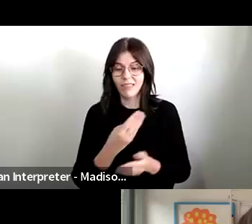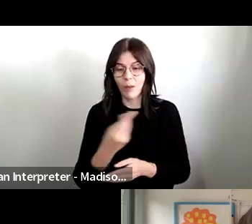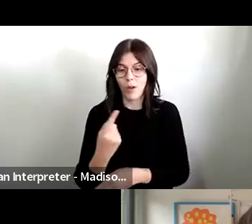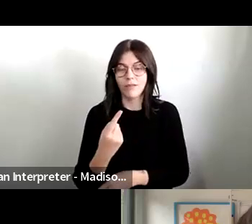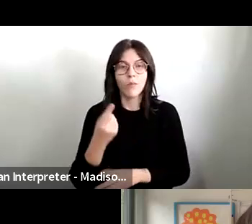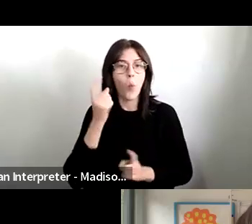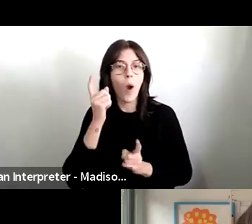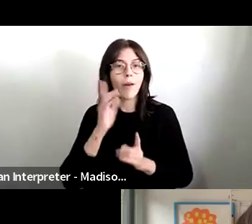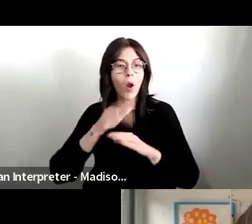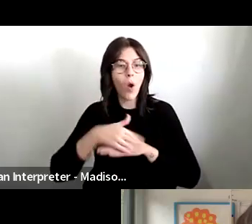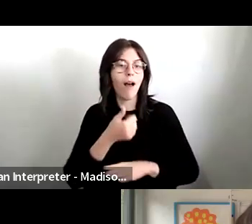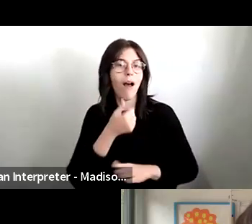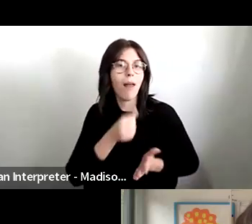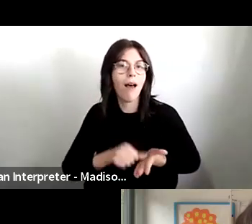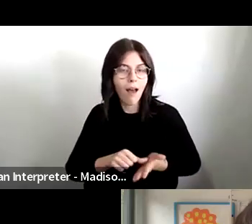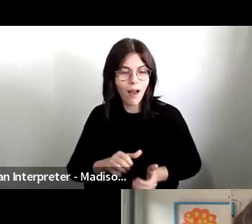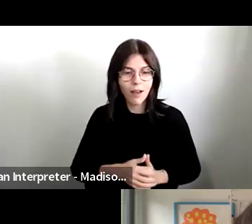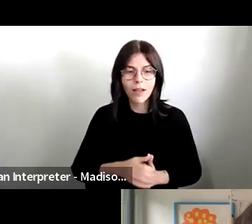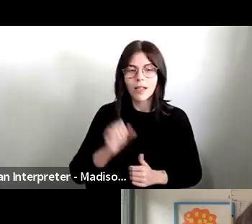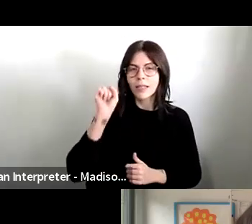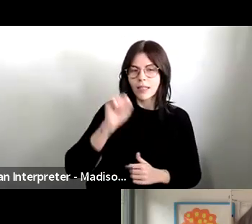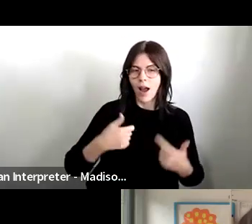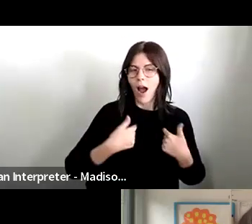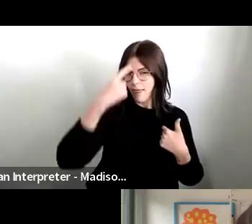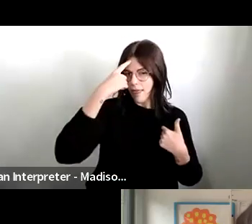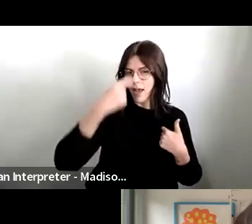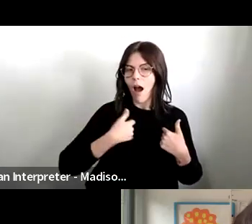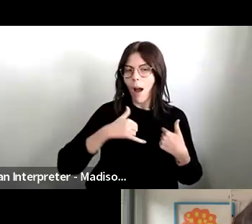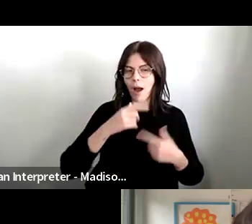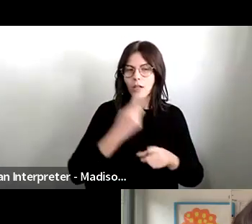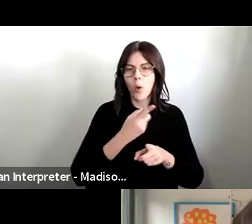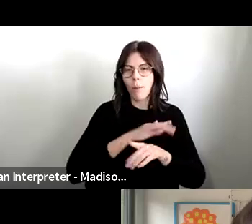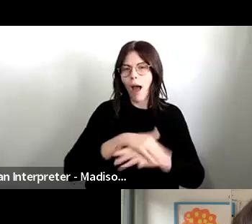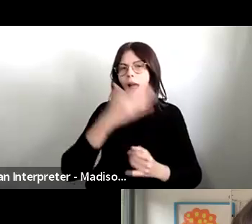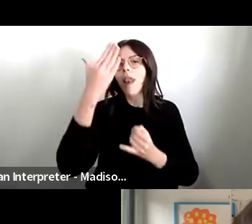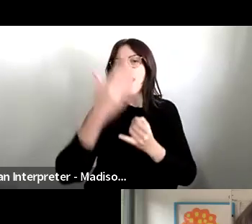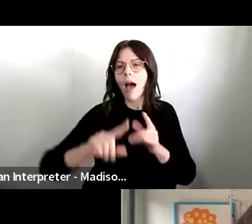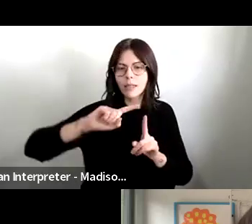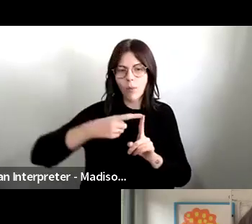Yeah, I think I might just pick up on the last point. Everything that you have mentioned as well,